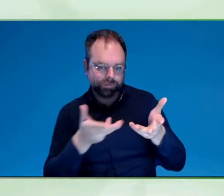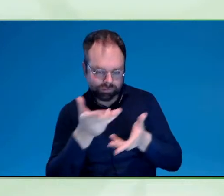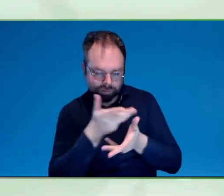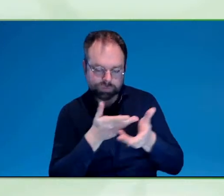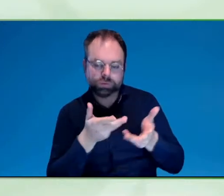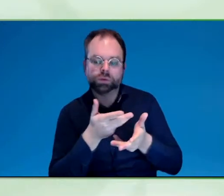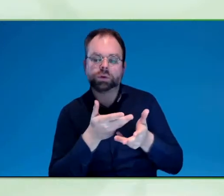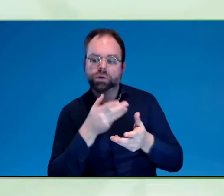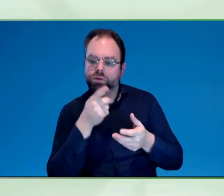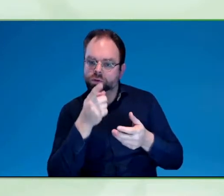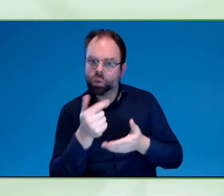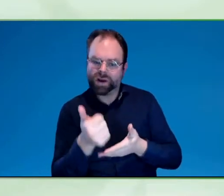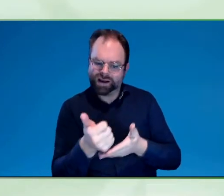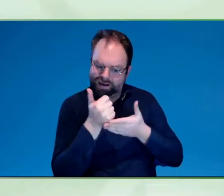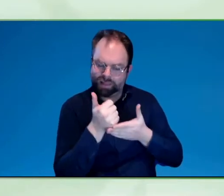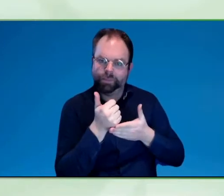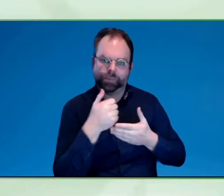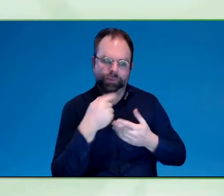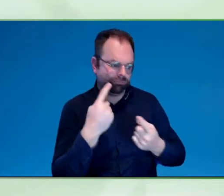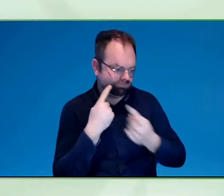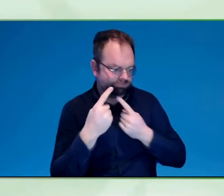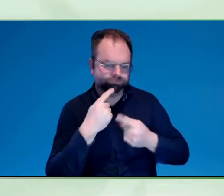more valuable and more scalable.